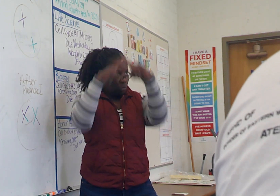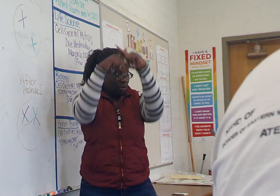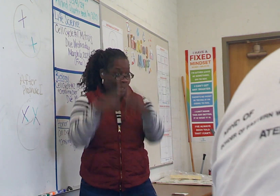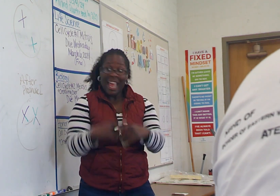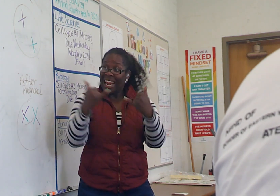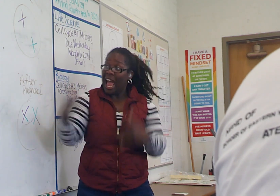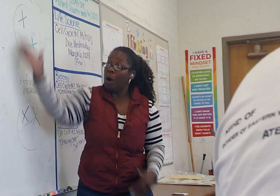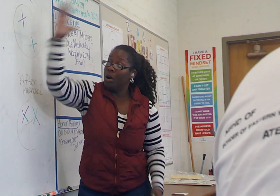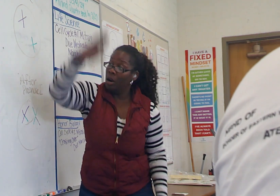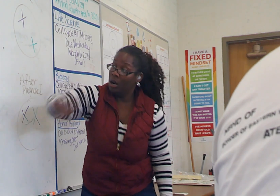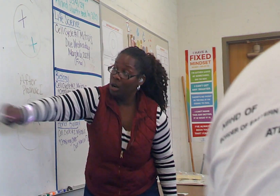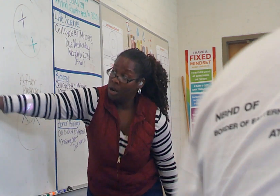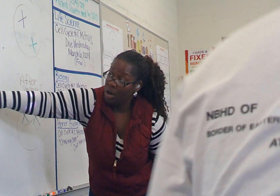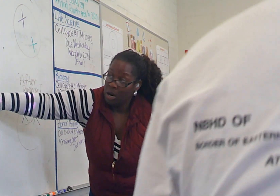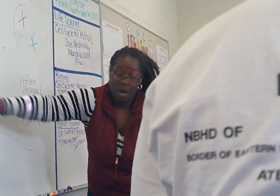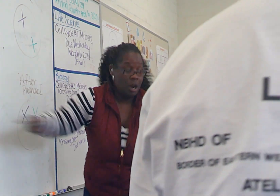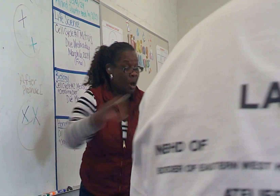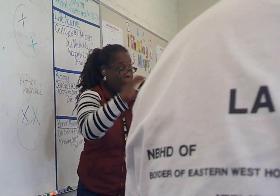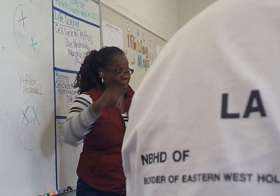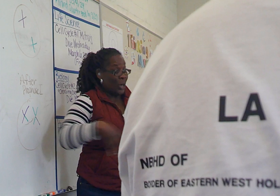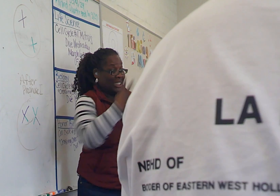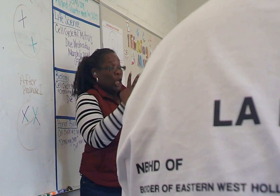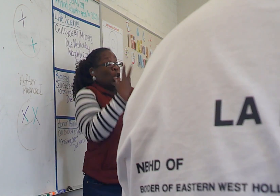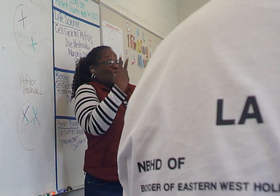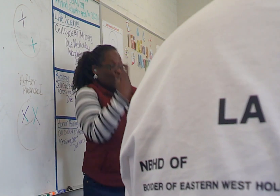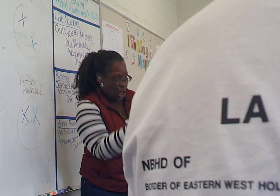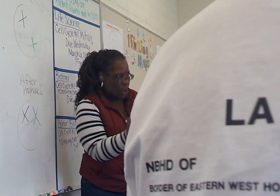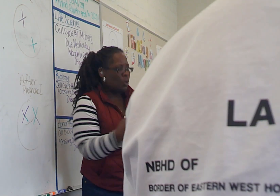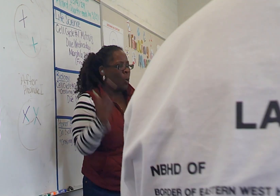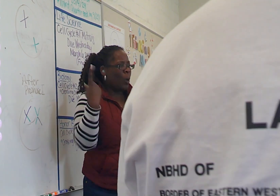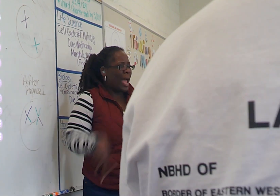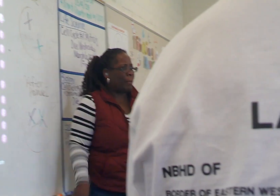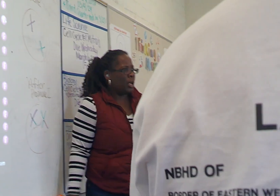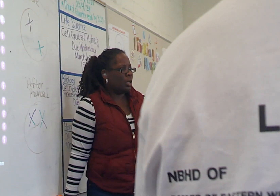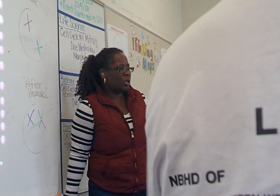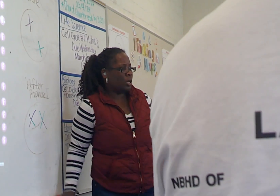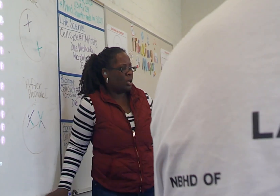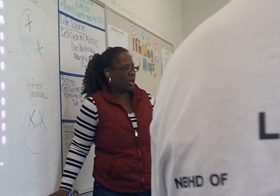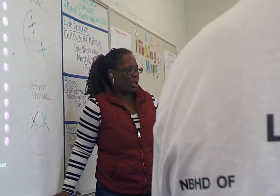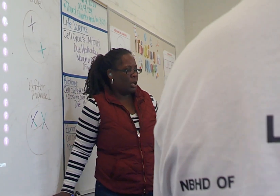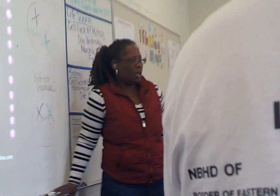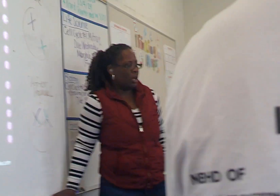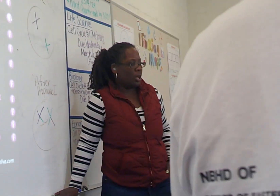Yes, connected. Now let's move on to prophase two. What happens?